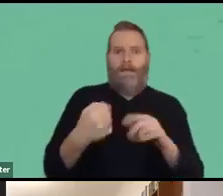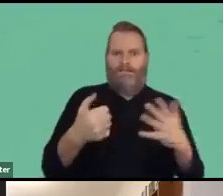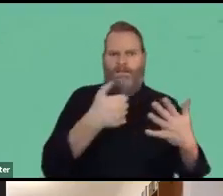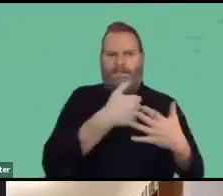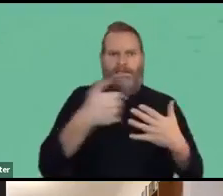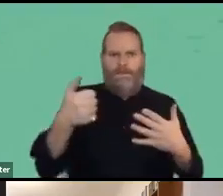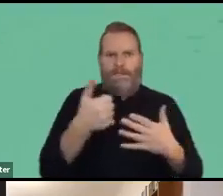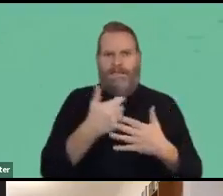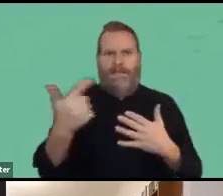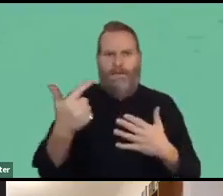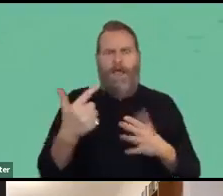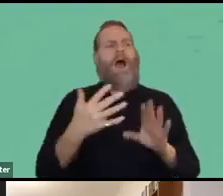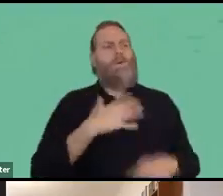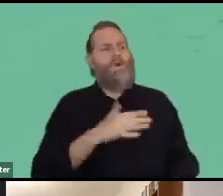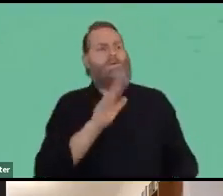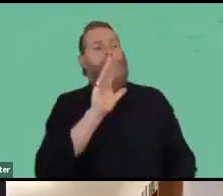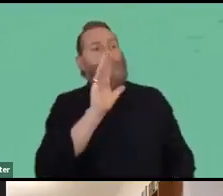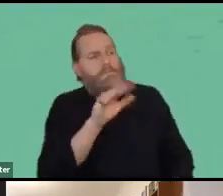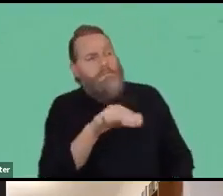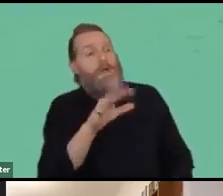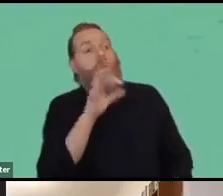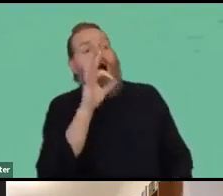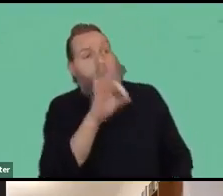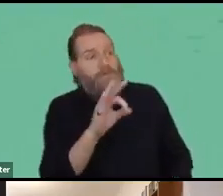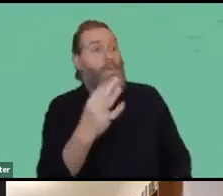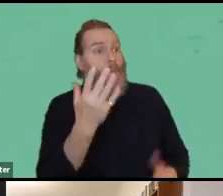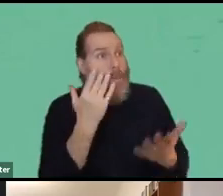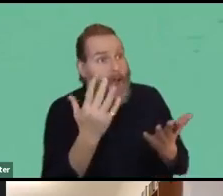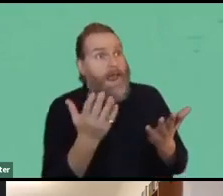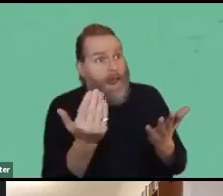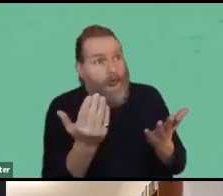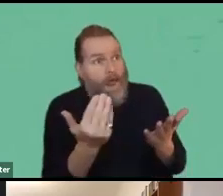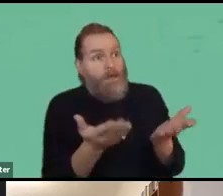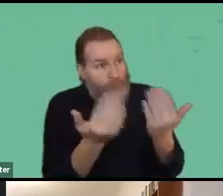wanted to ask her that when will I get my reply on behalf of the many civil servants who are